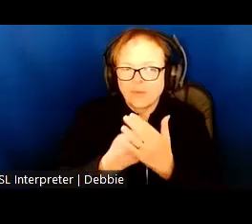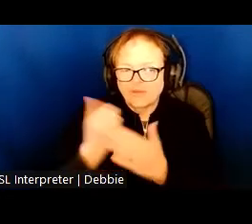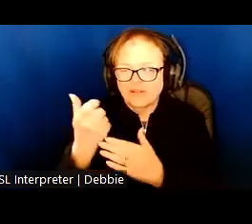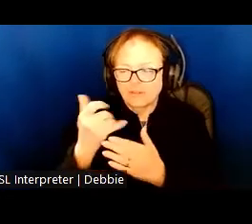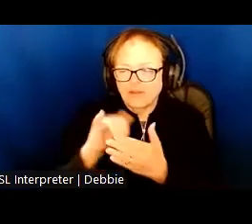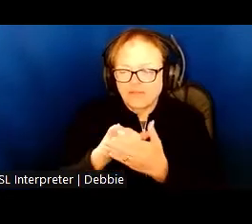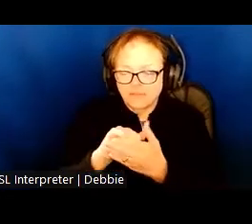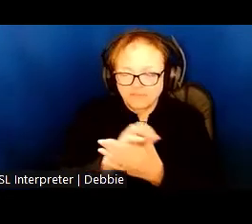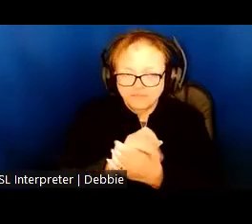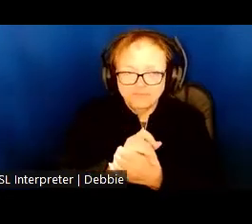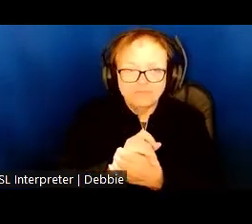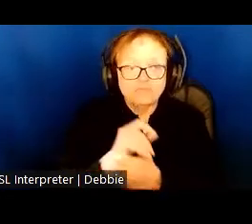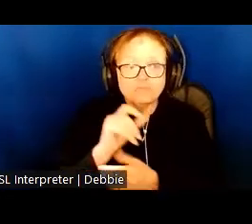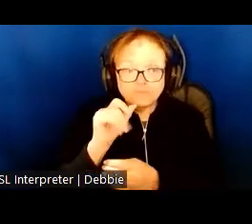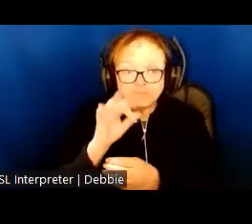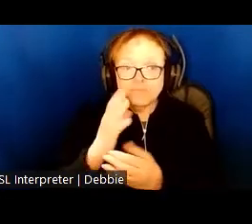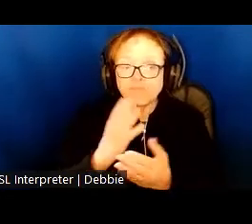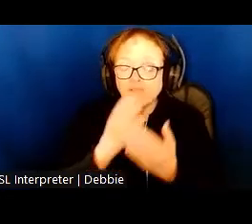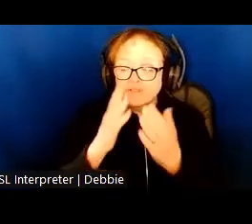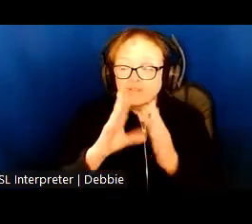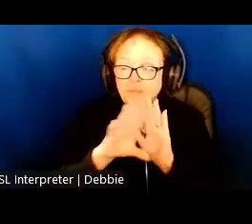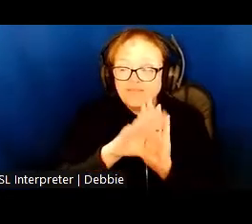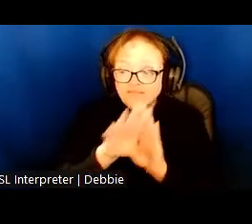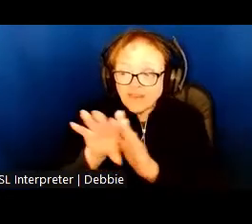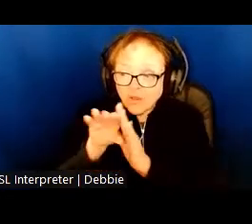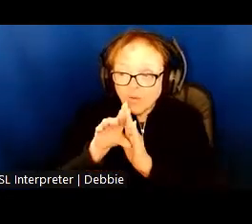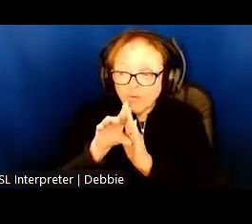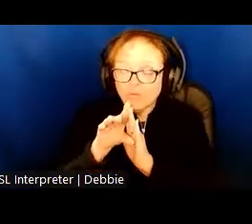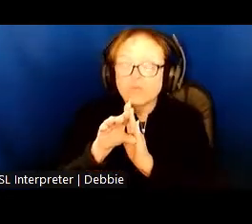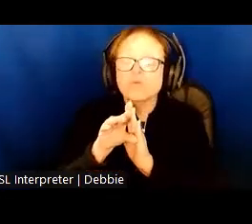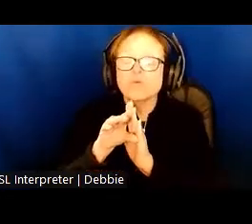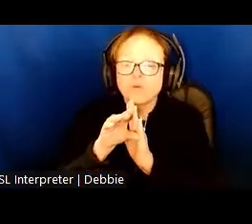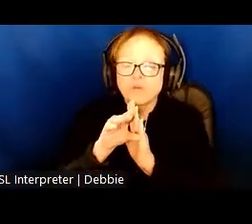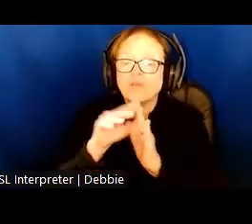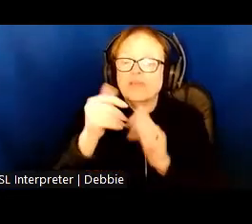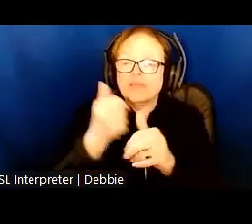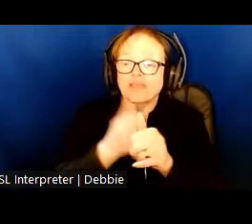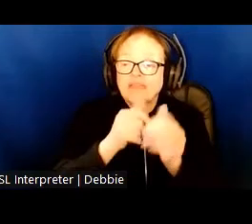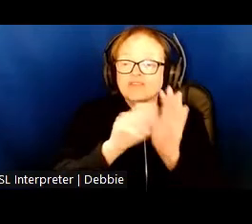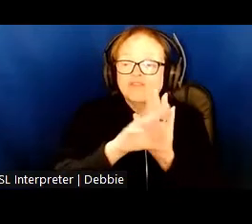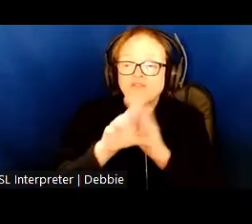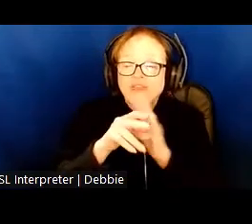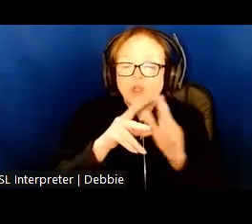If submitting video as work sample documentation: Each video clip must be no longer than one